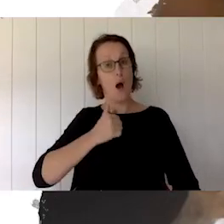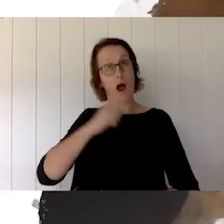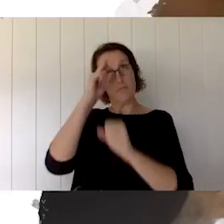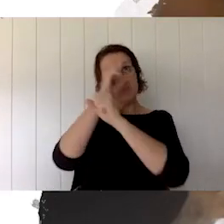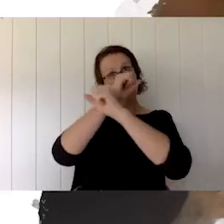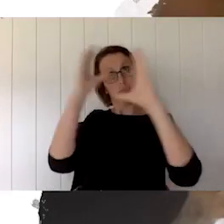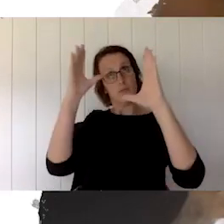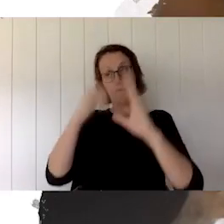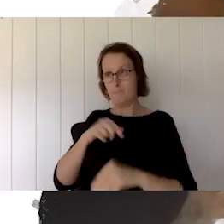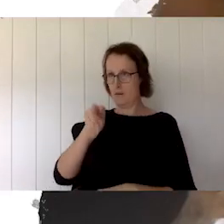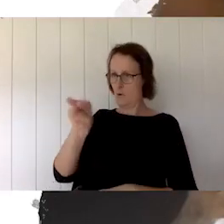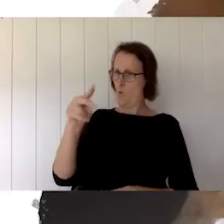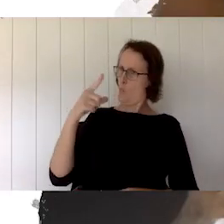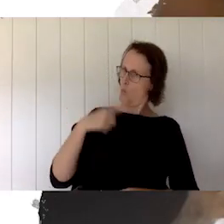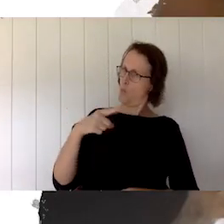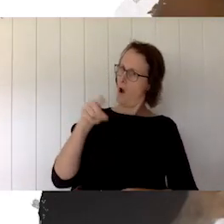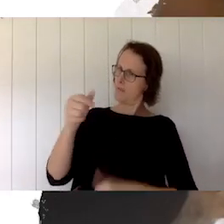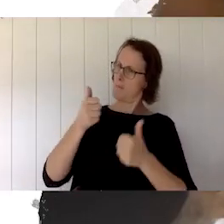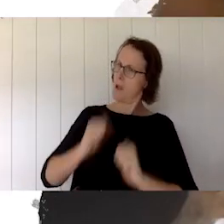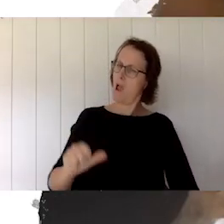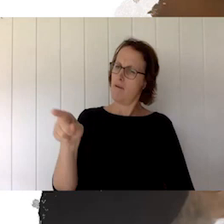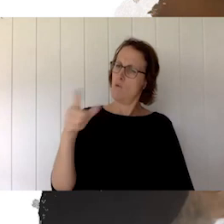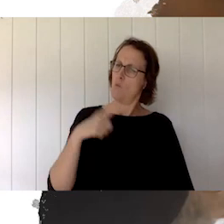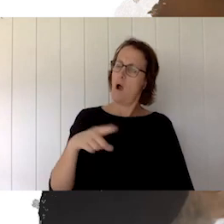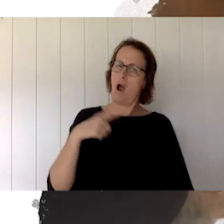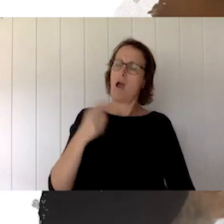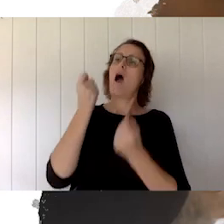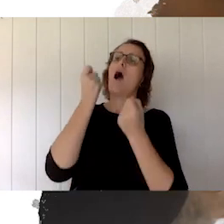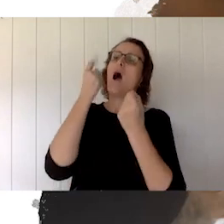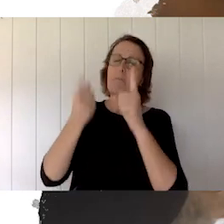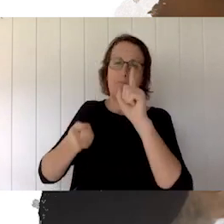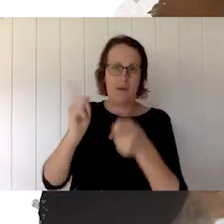understanding why people do what they do. As simple and as